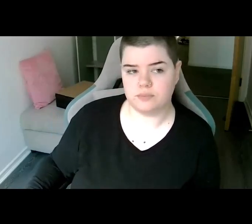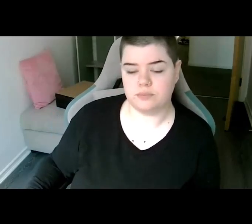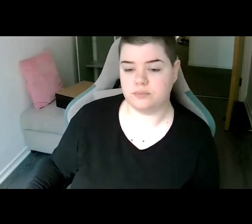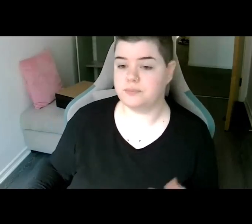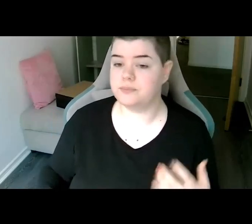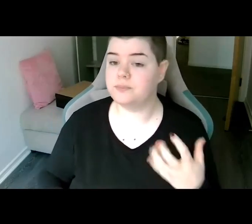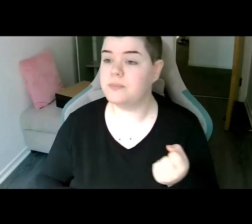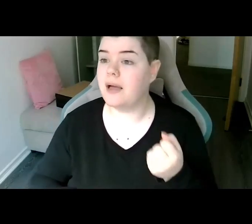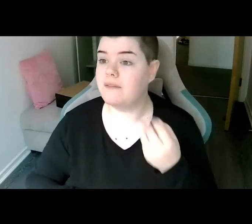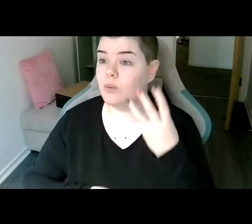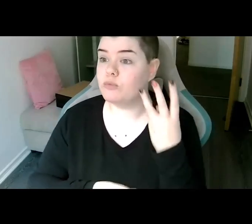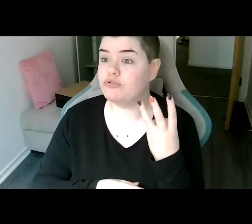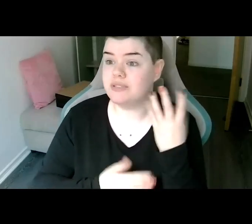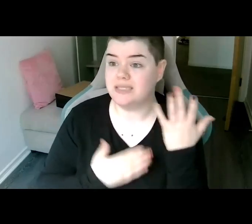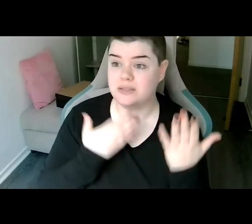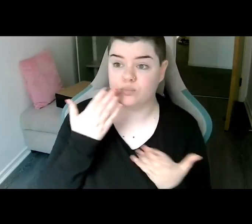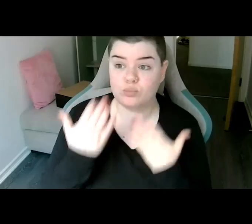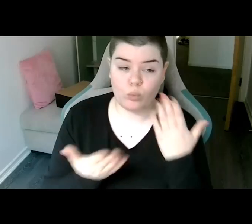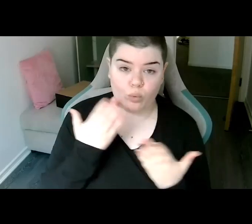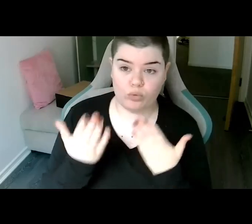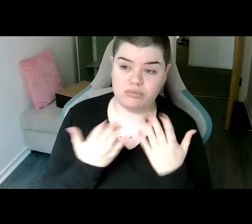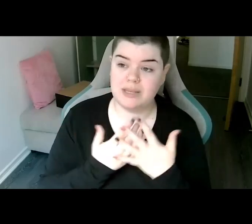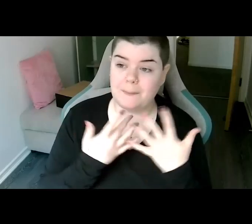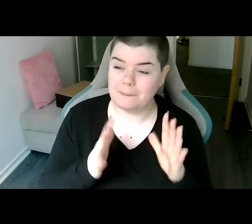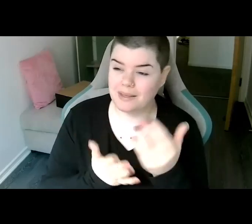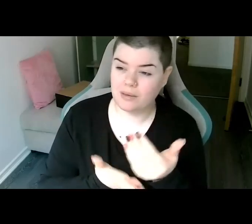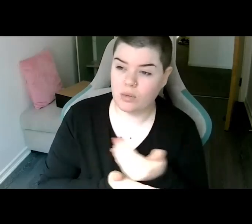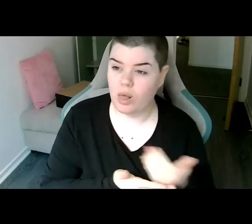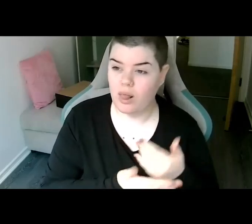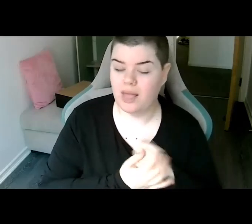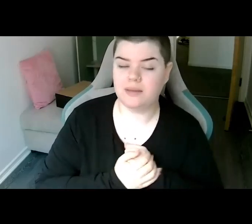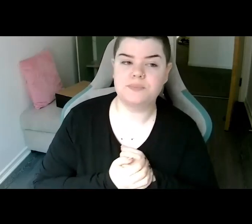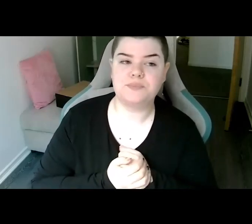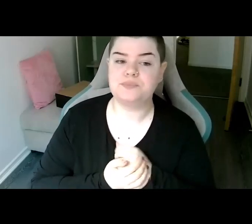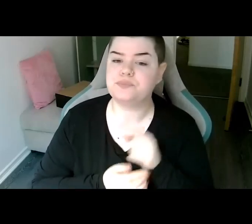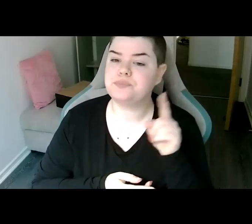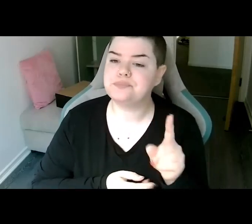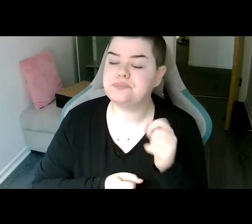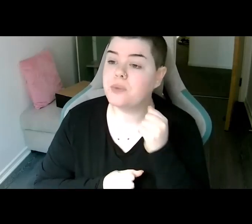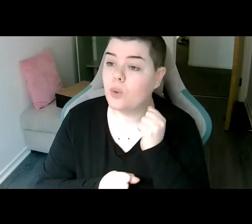We have three stories that have been collected through the survey process.